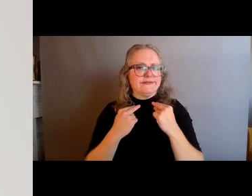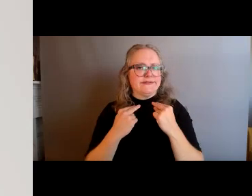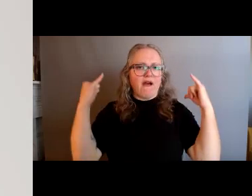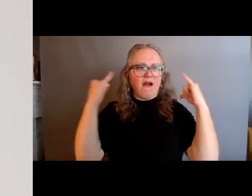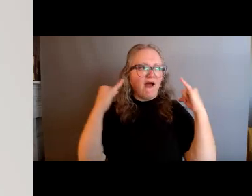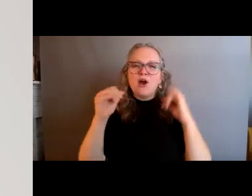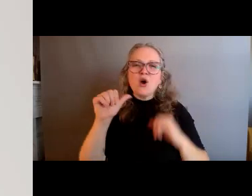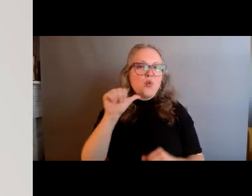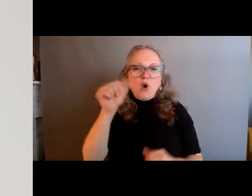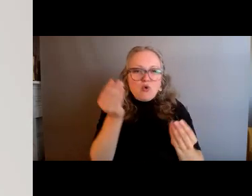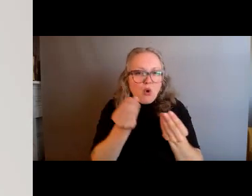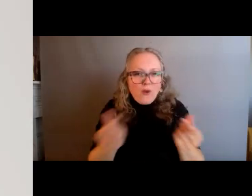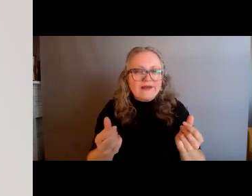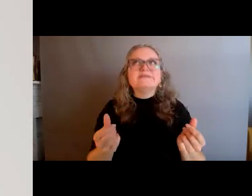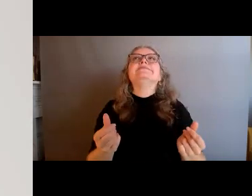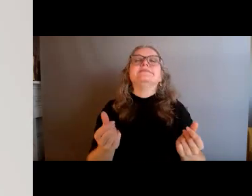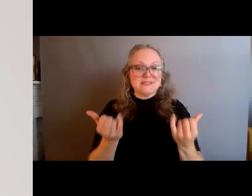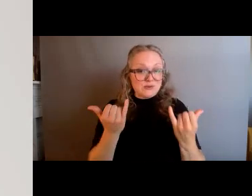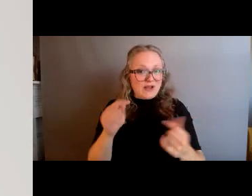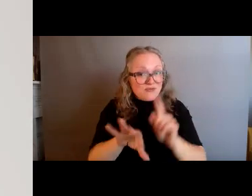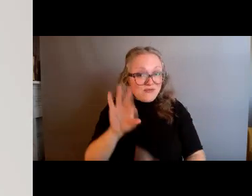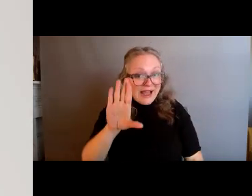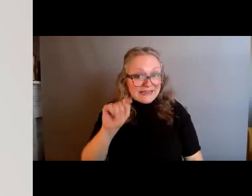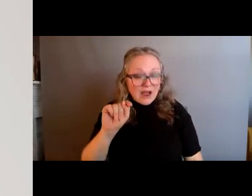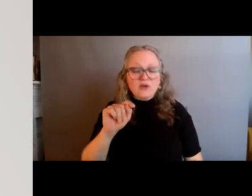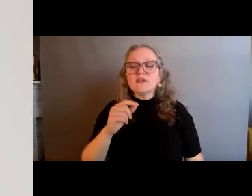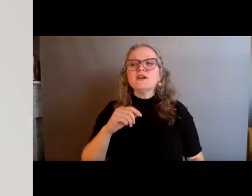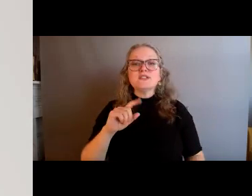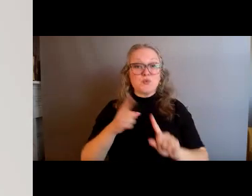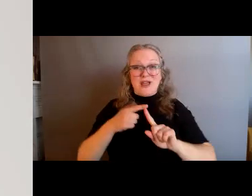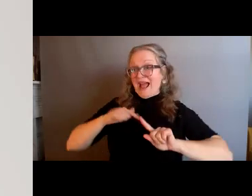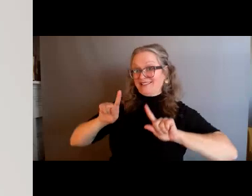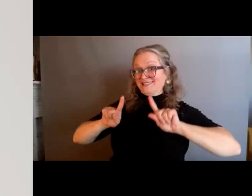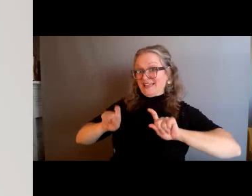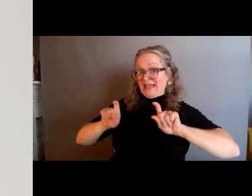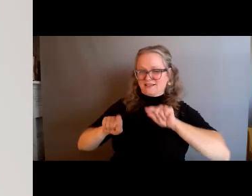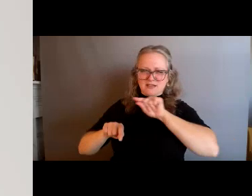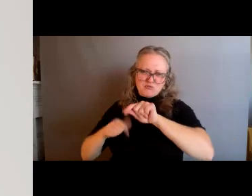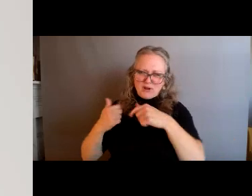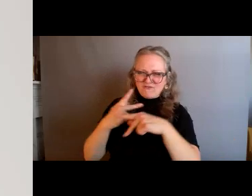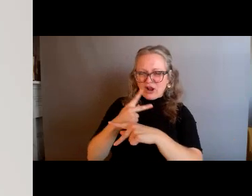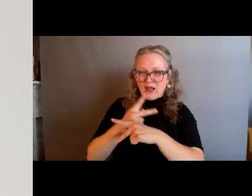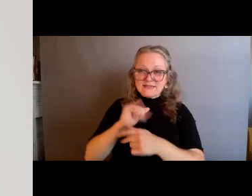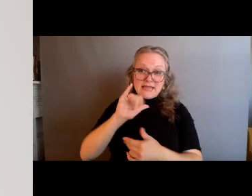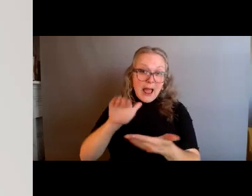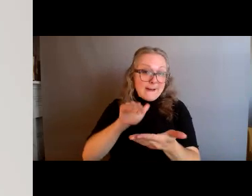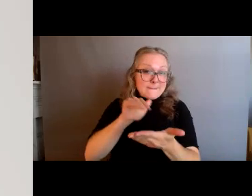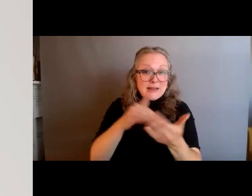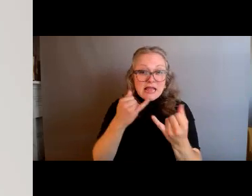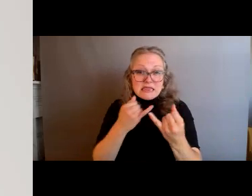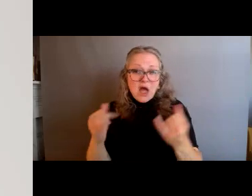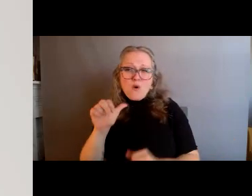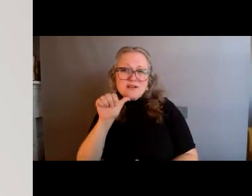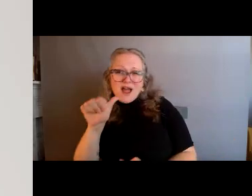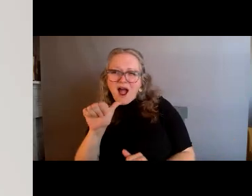So now we have to find out when I do the temp. Is that going to be bed line or not? And it's not so I know I'm going to try to weather in the office.